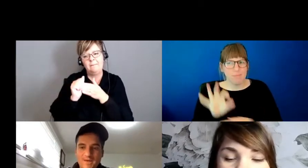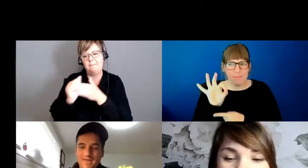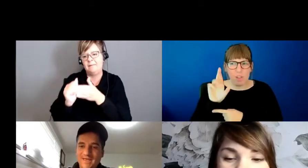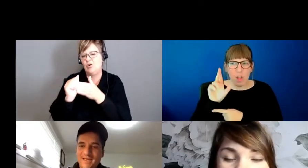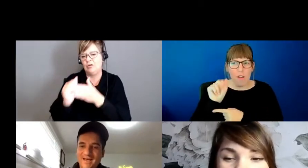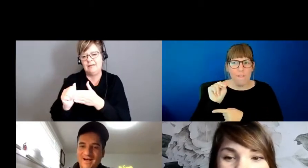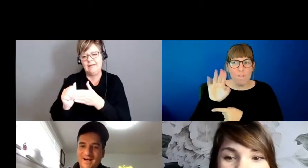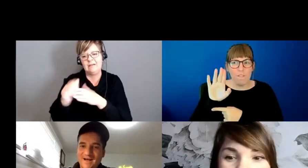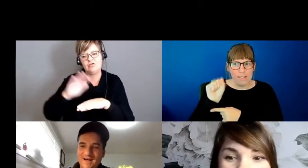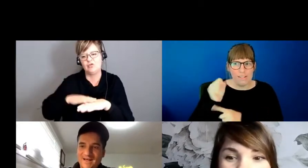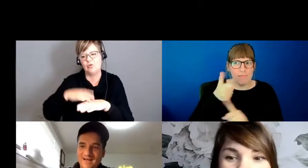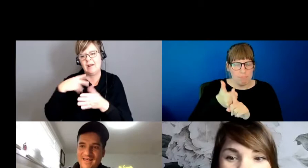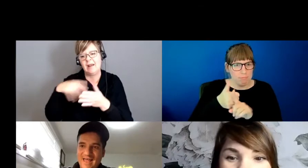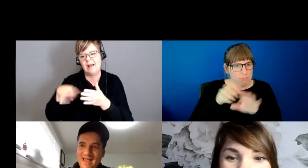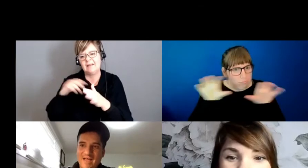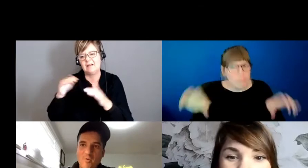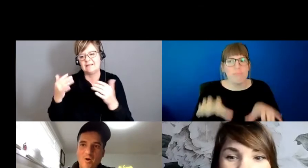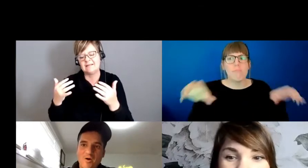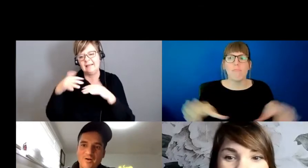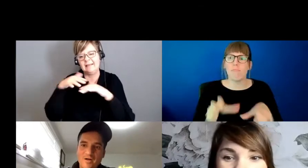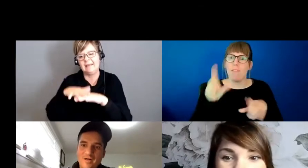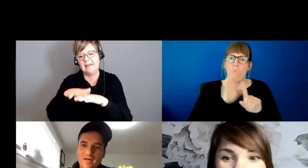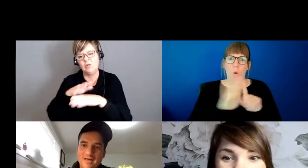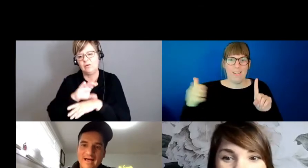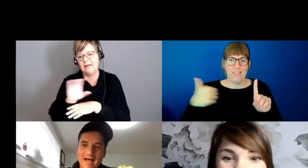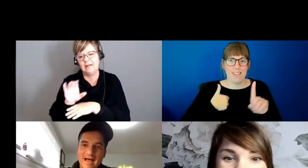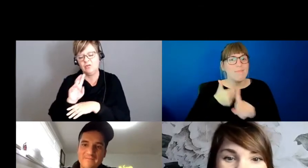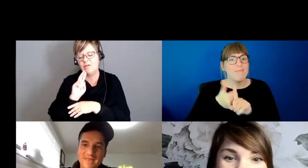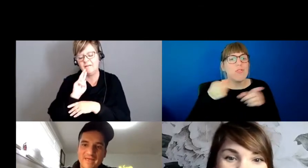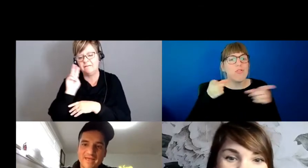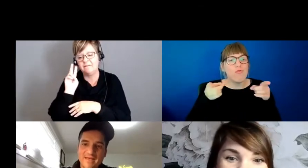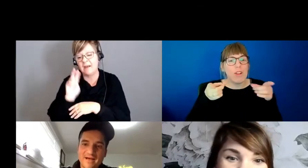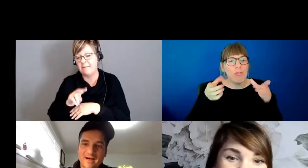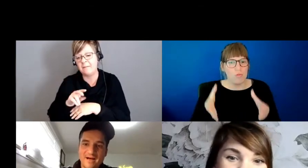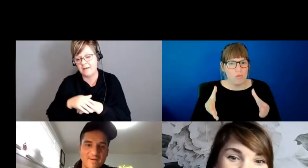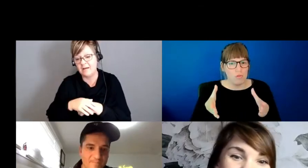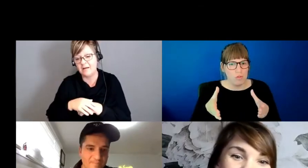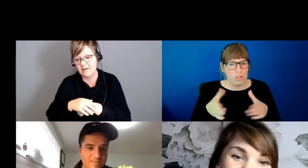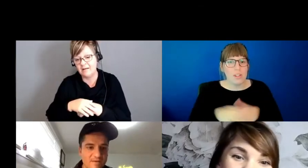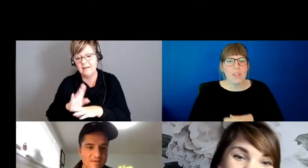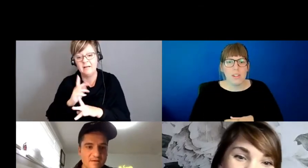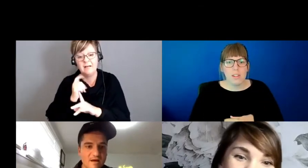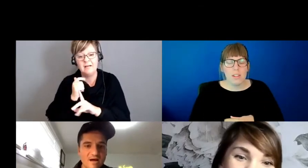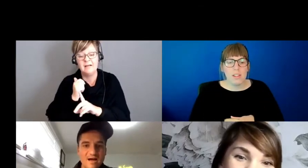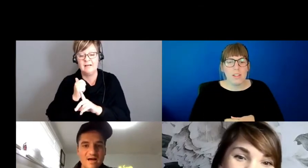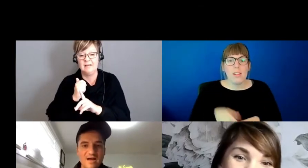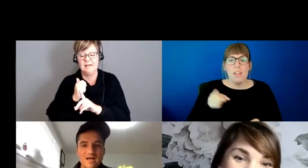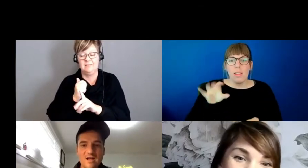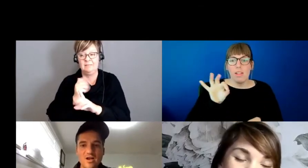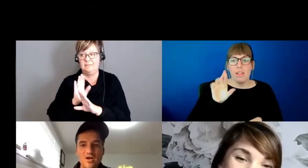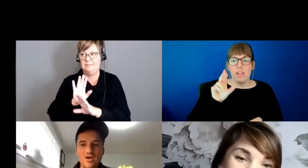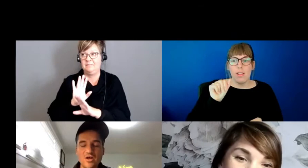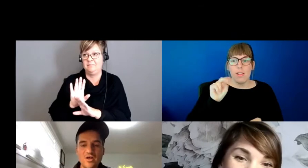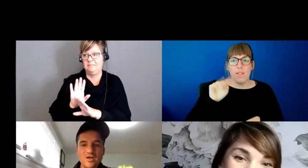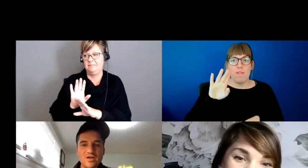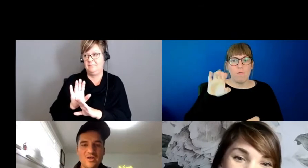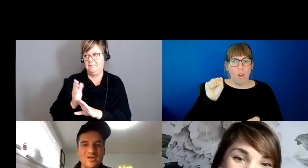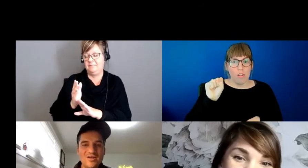DANCE IN CANADA, HER NAME IS FRANCE, SHE'S THE DIRECTOR. AND REALLY FRANCE HAS REALLY